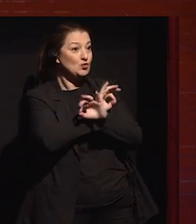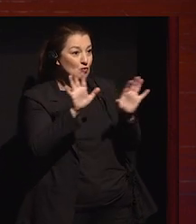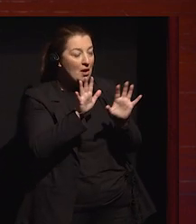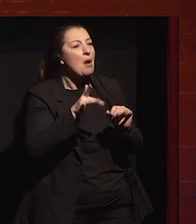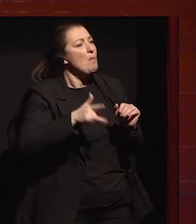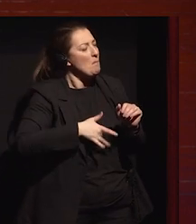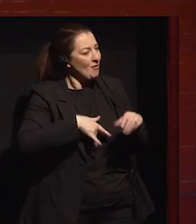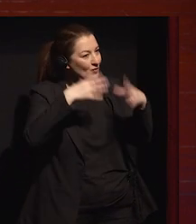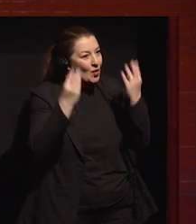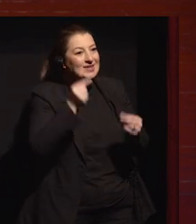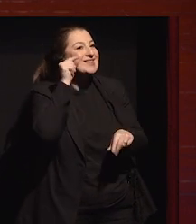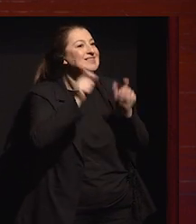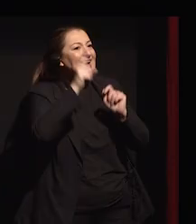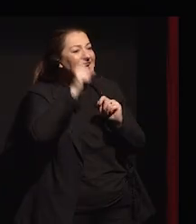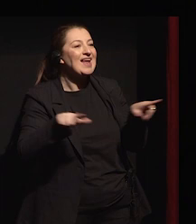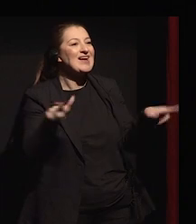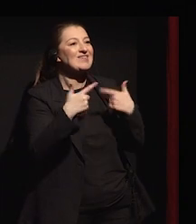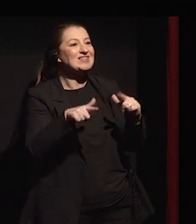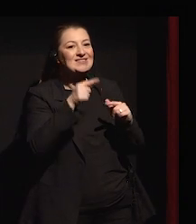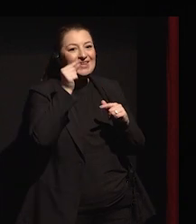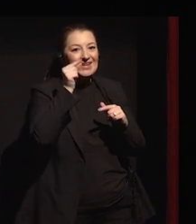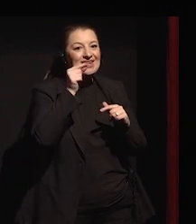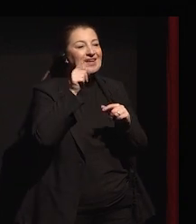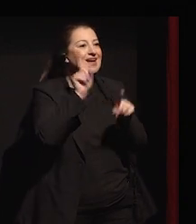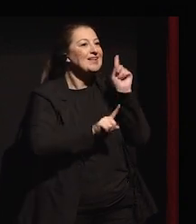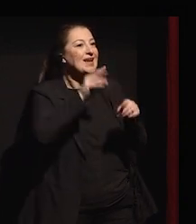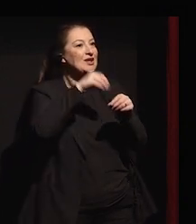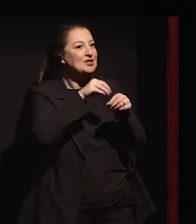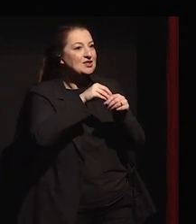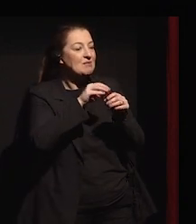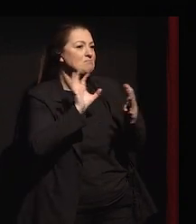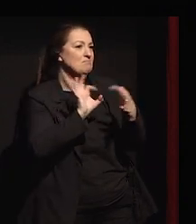with our first festival online. But doing it face to face here, despite the snow,